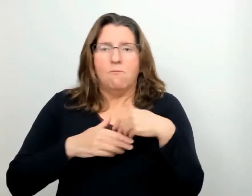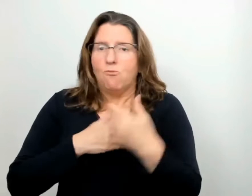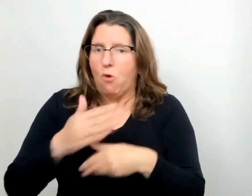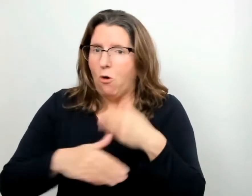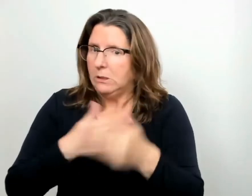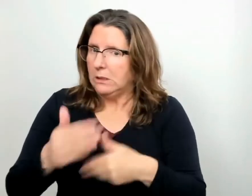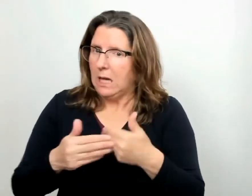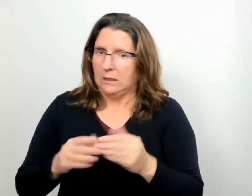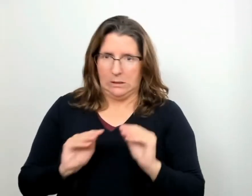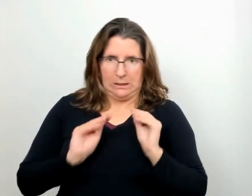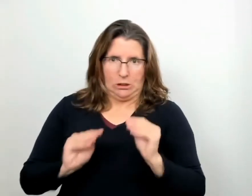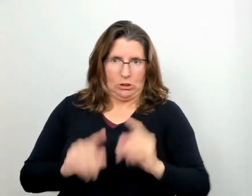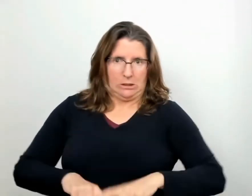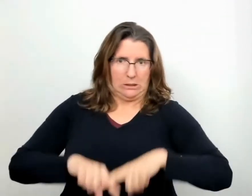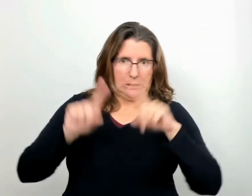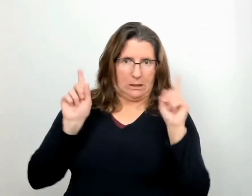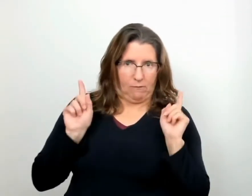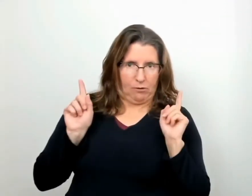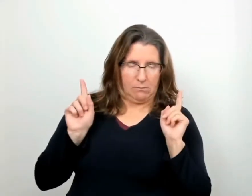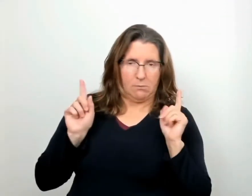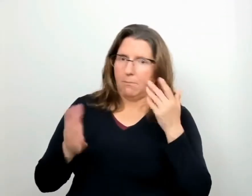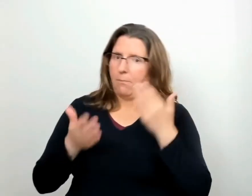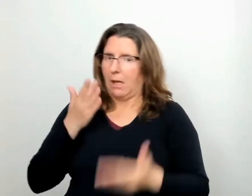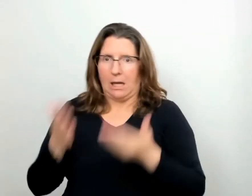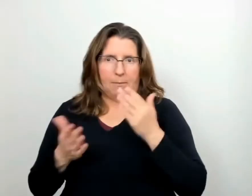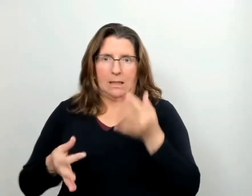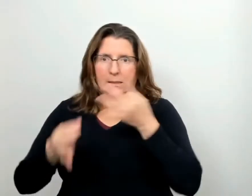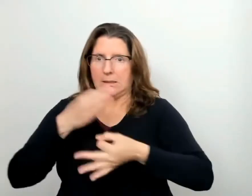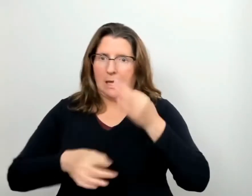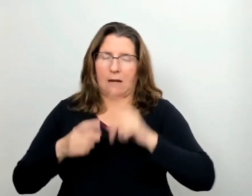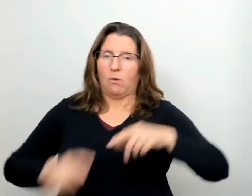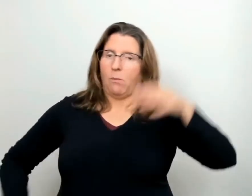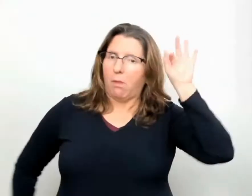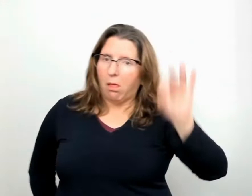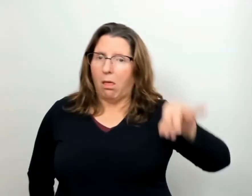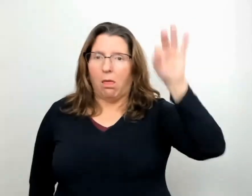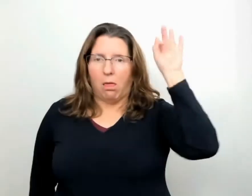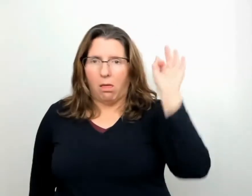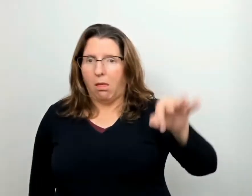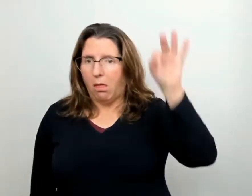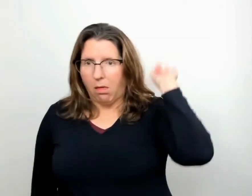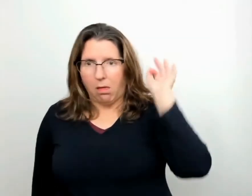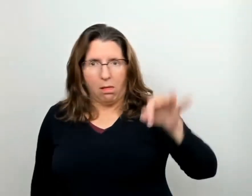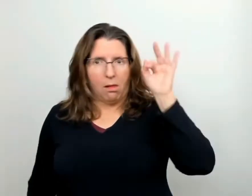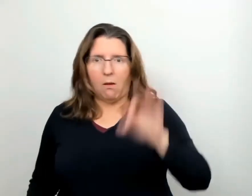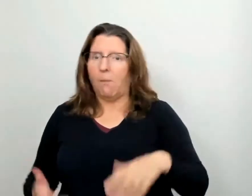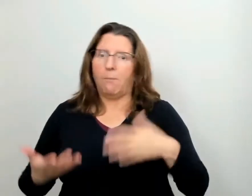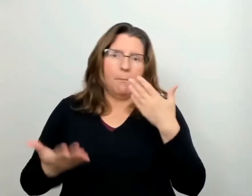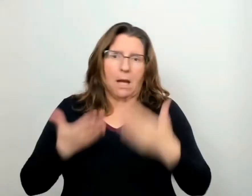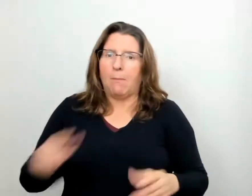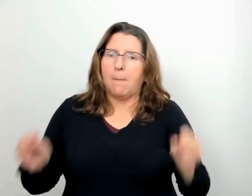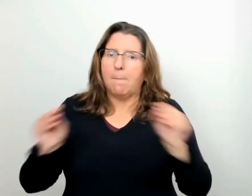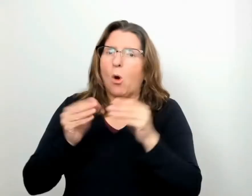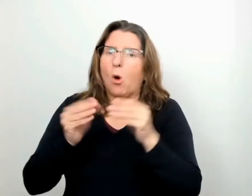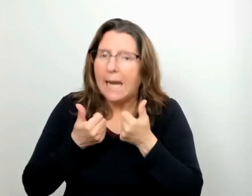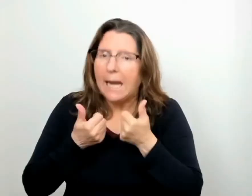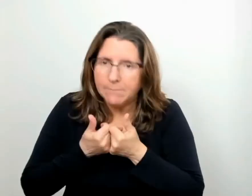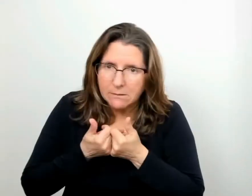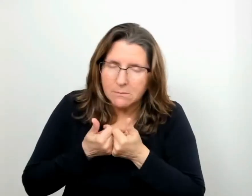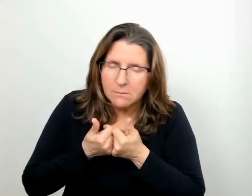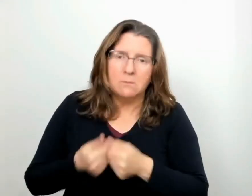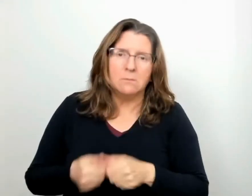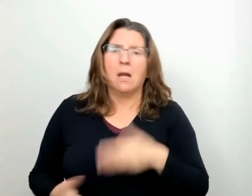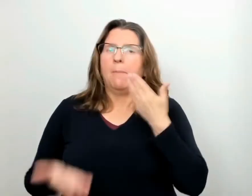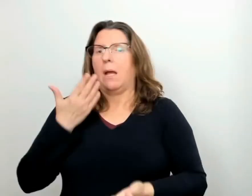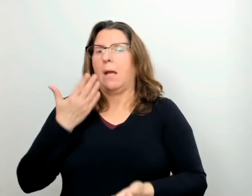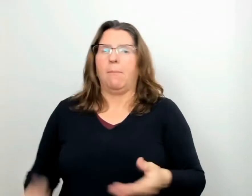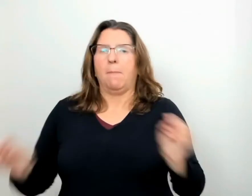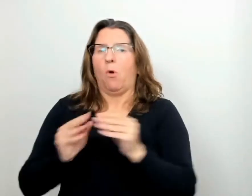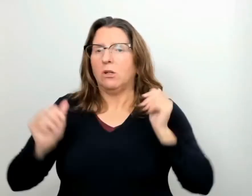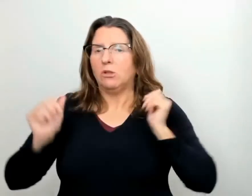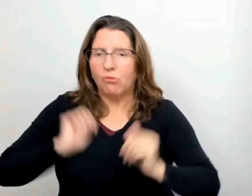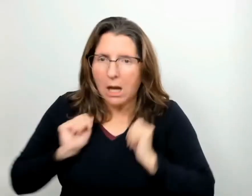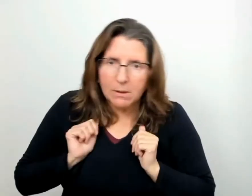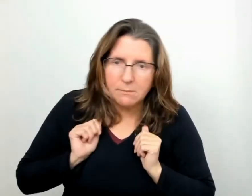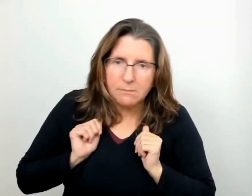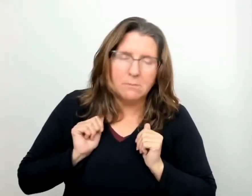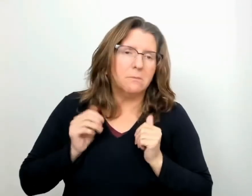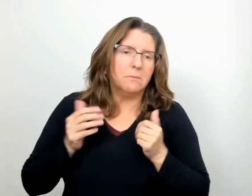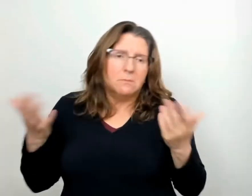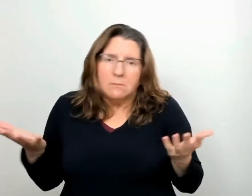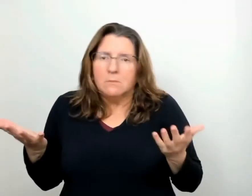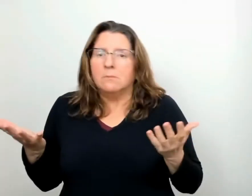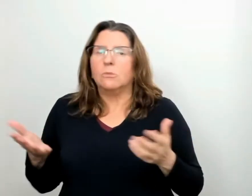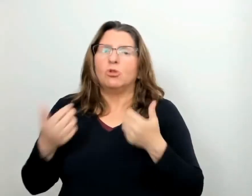In terms of processes, instead of verbal presentations, maybe games would be a better fit, or drama and skits.